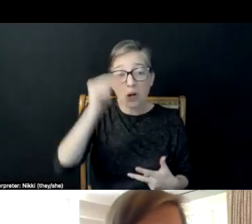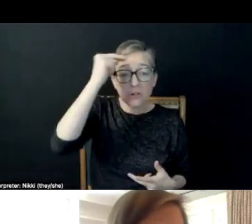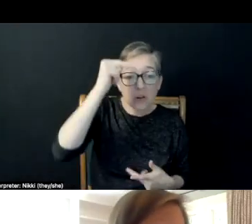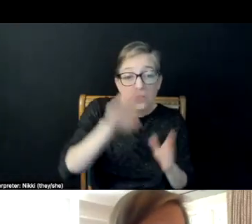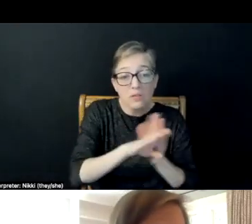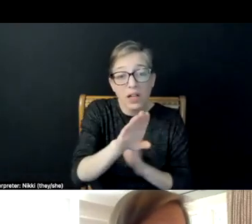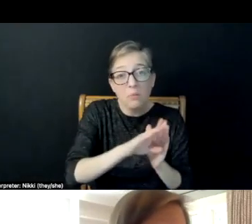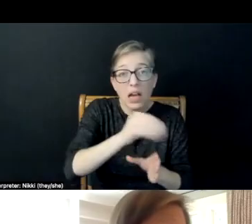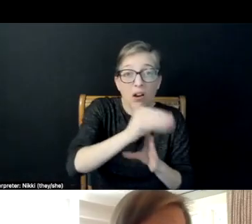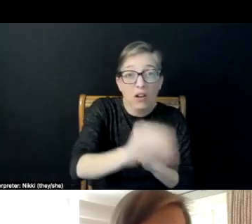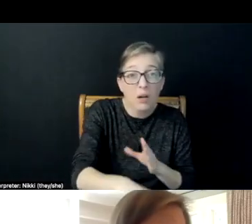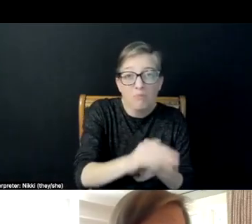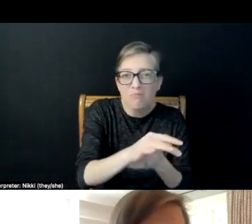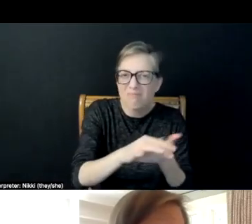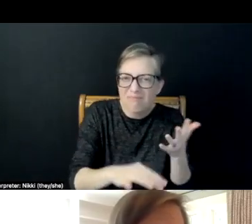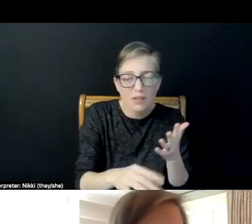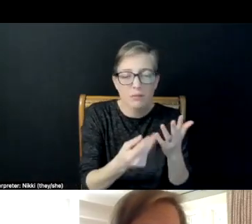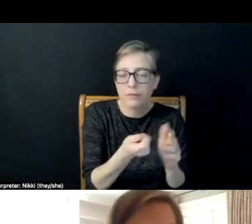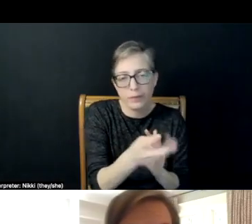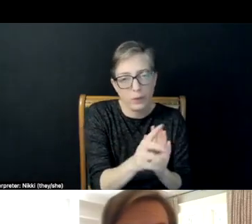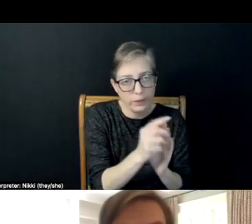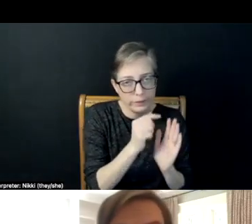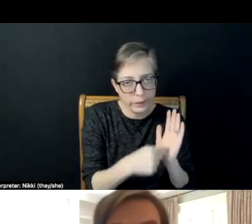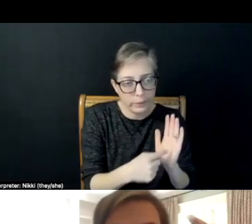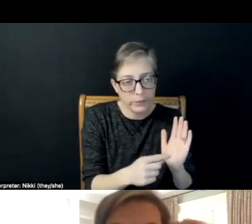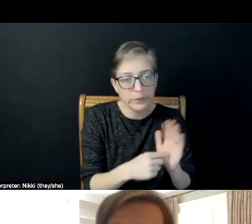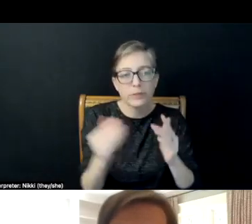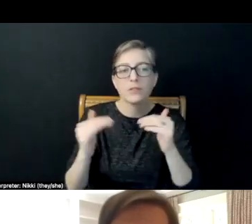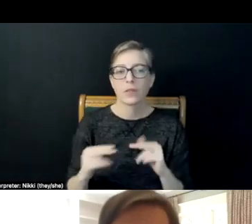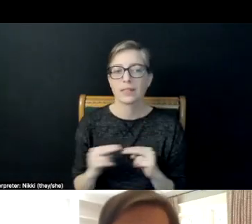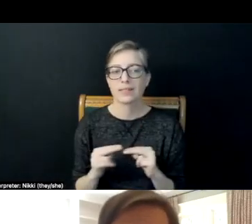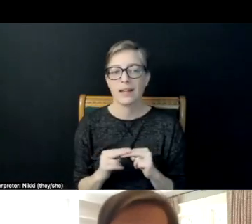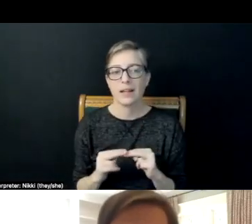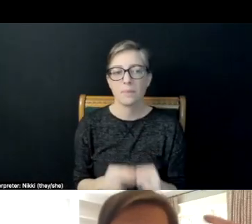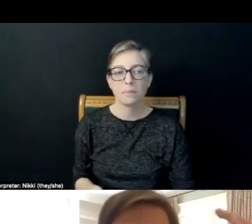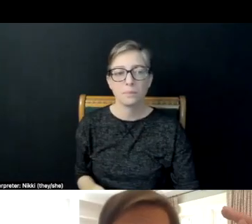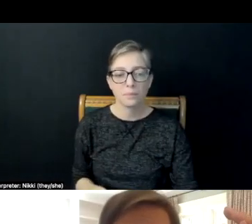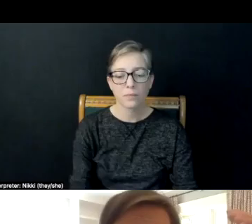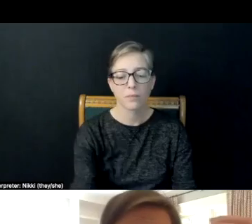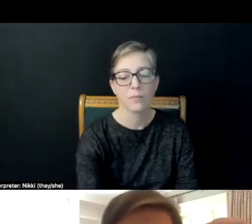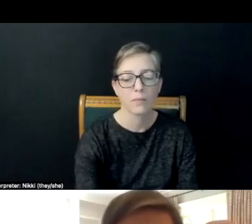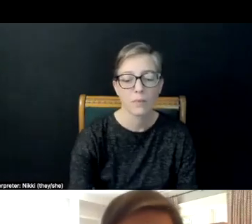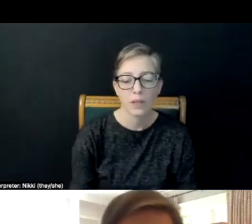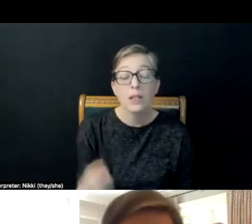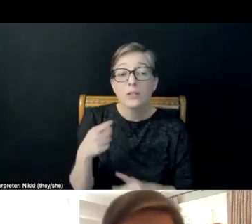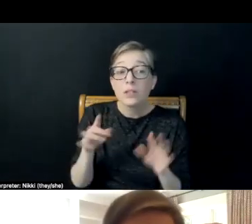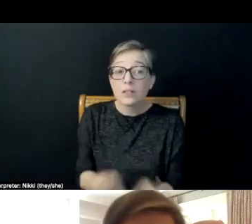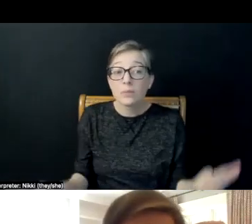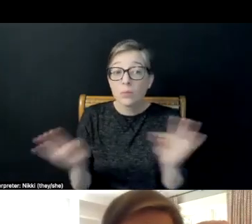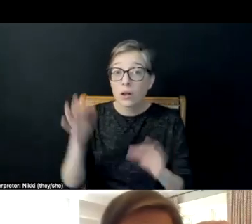Next slide, please - and this matters because as humans take in language and process it,